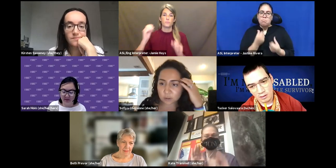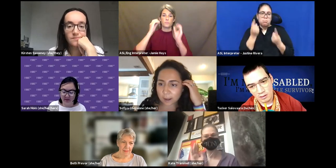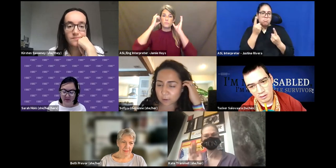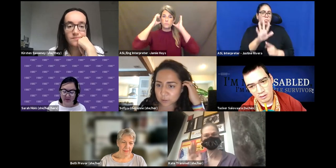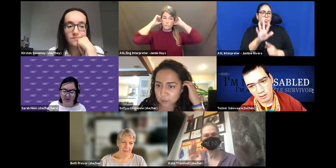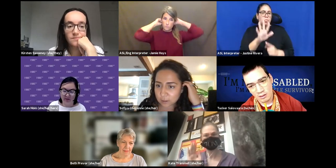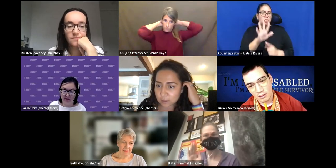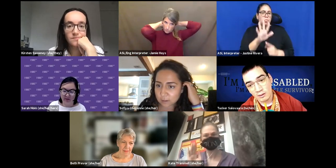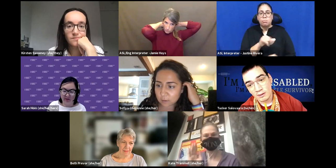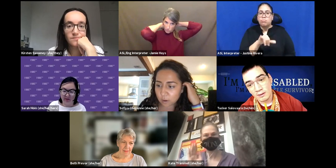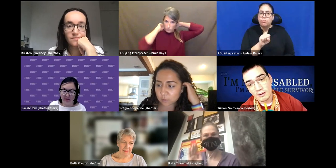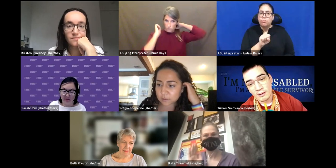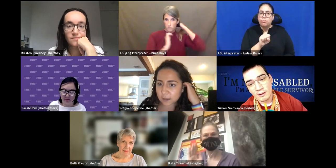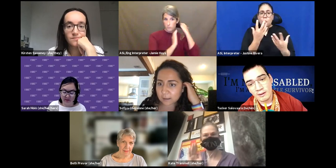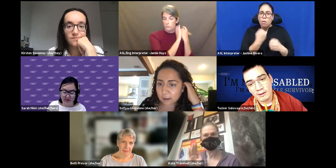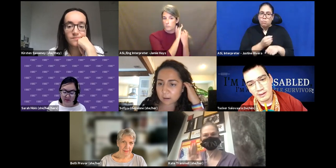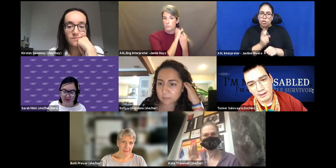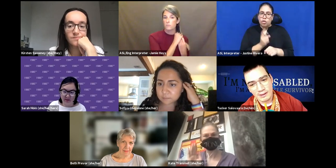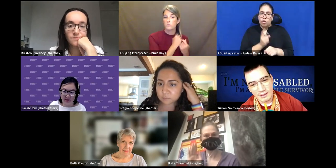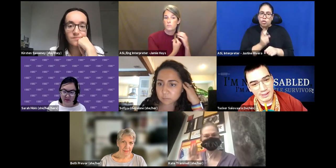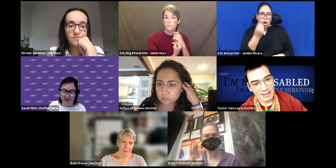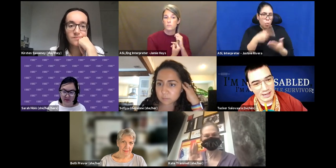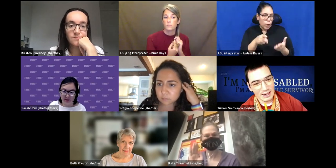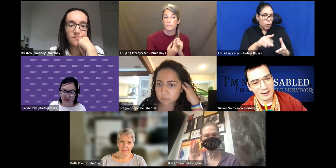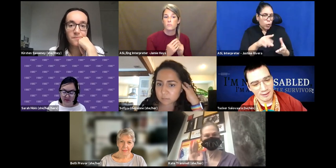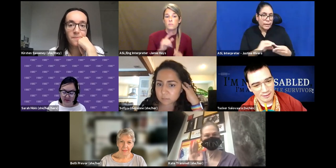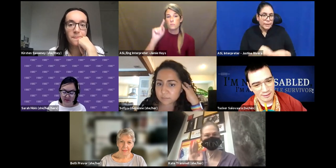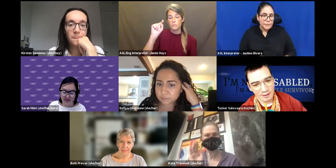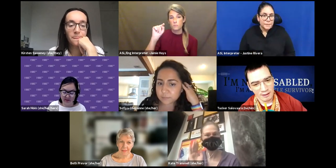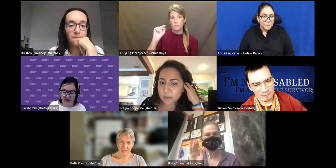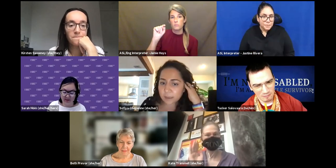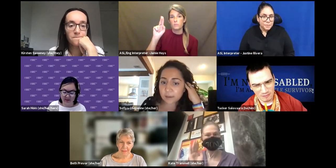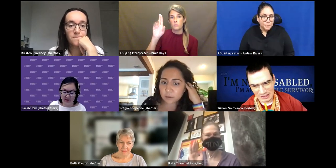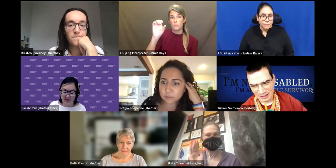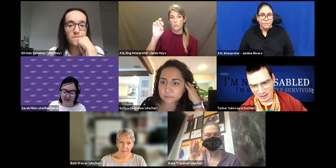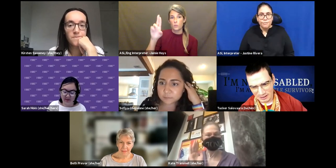sure that I understood what you were saying there. Thank you.